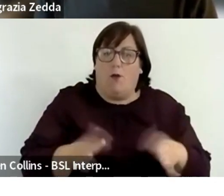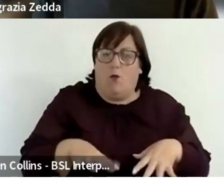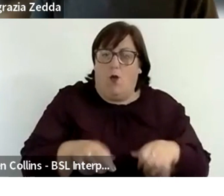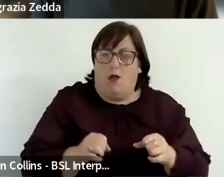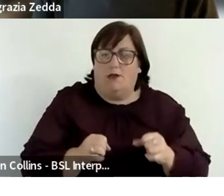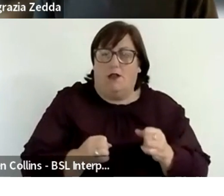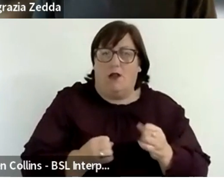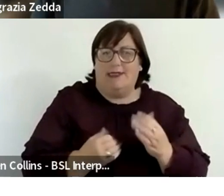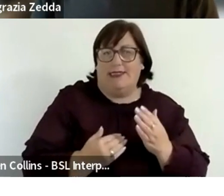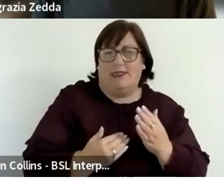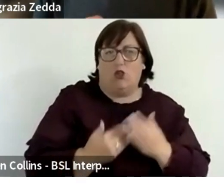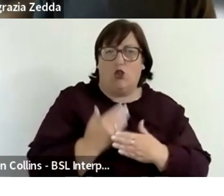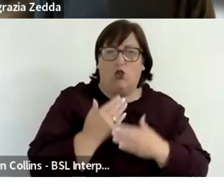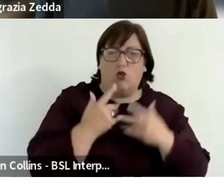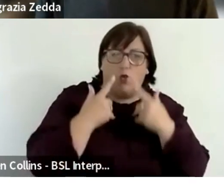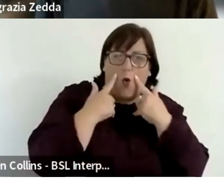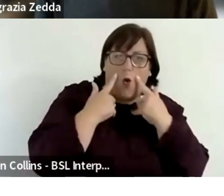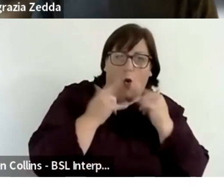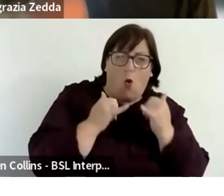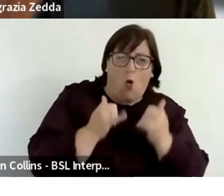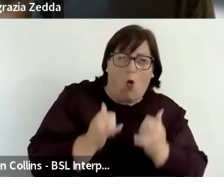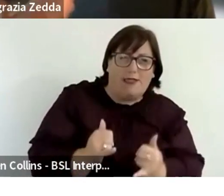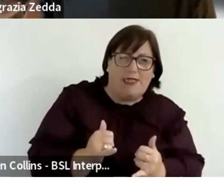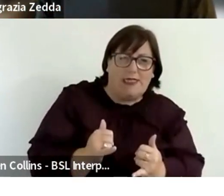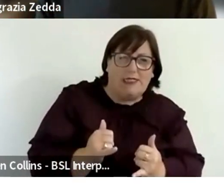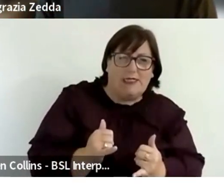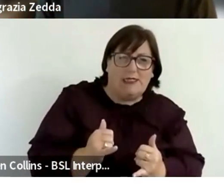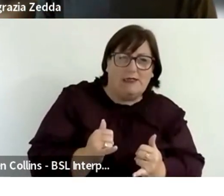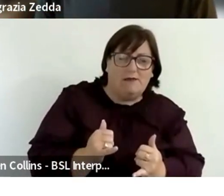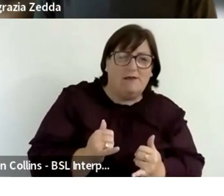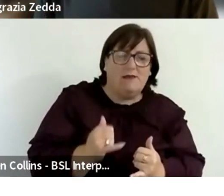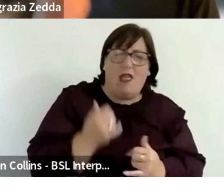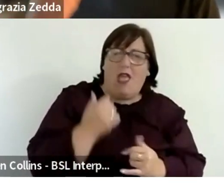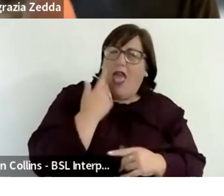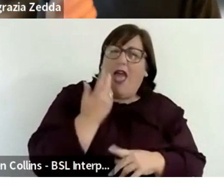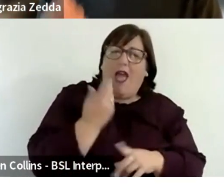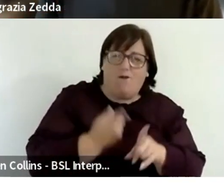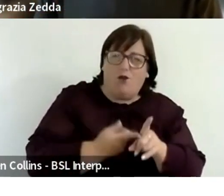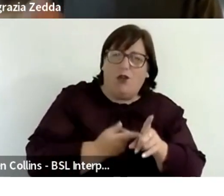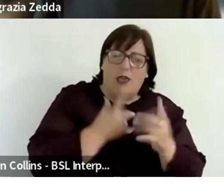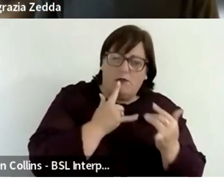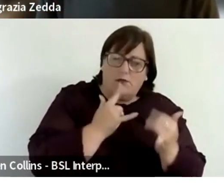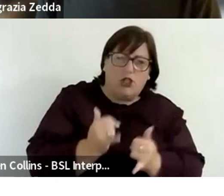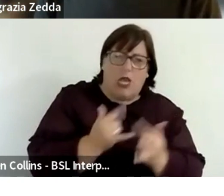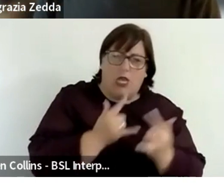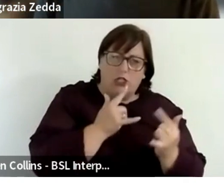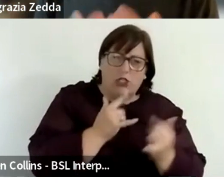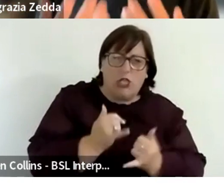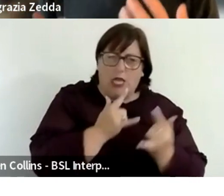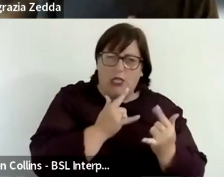as website pages change all the time, and so we must check that they